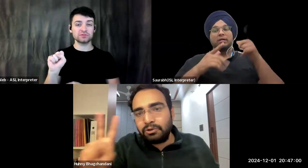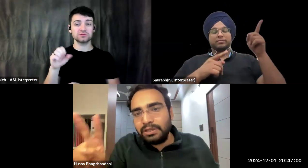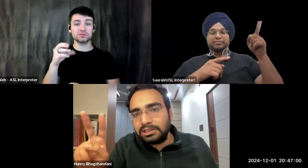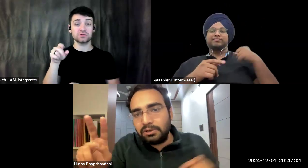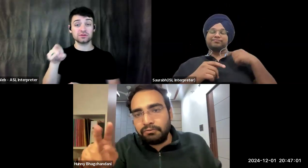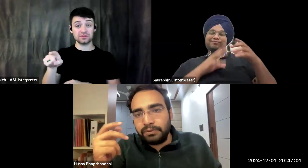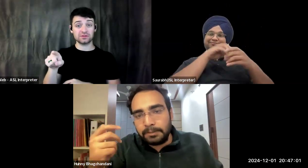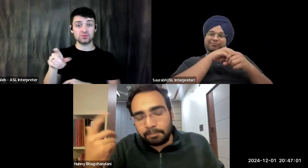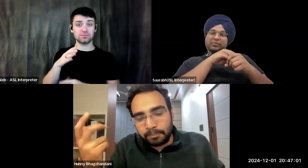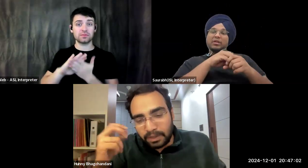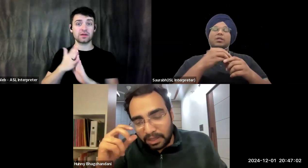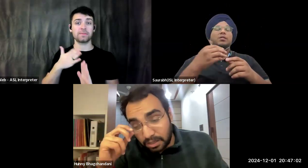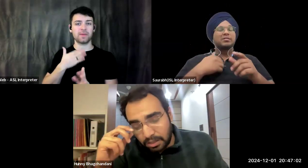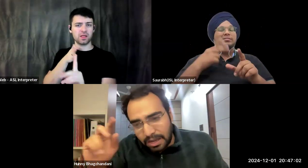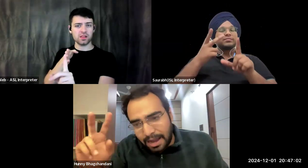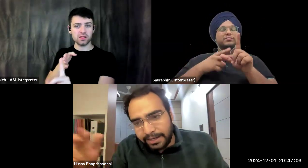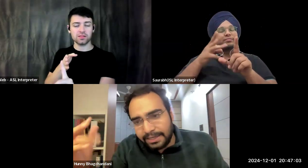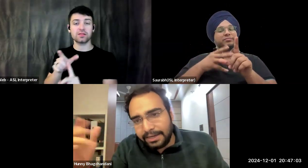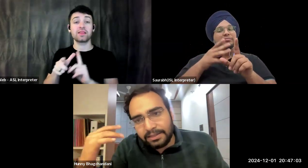And then after two years of